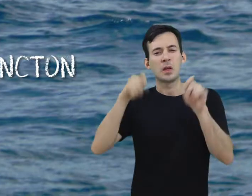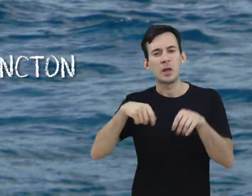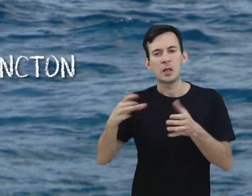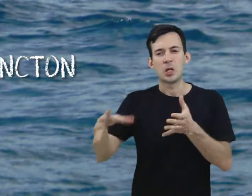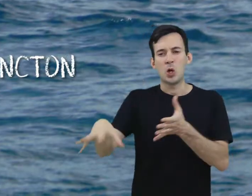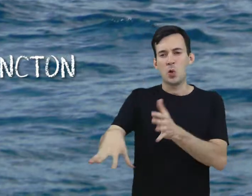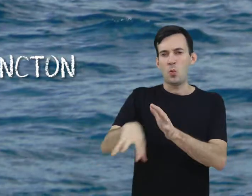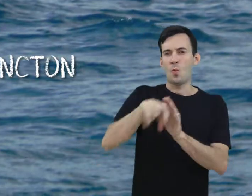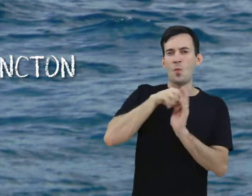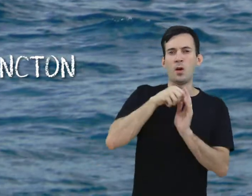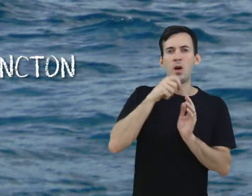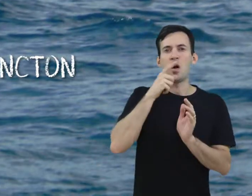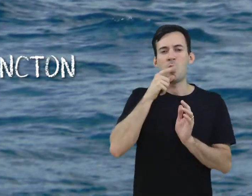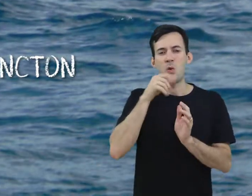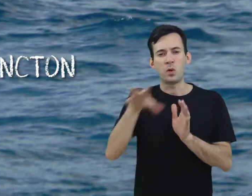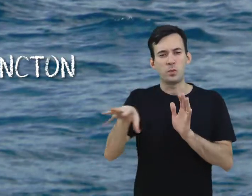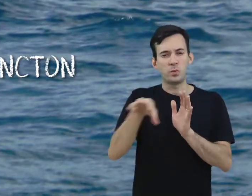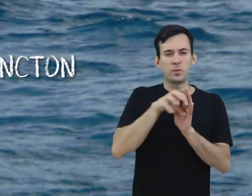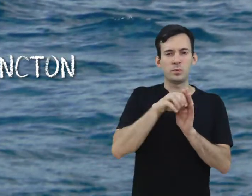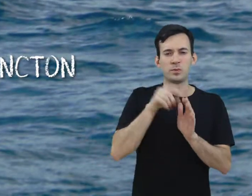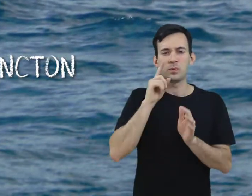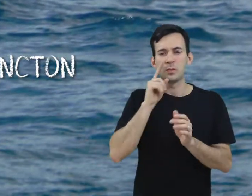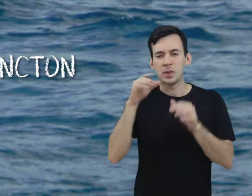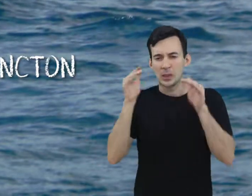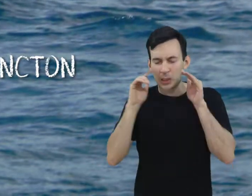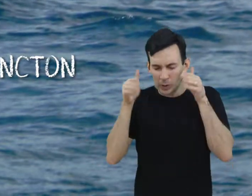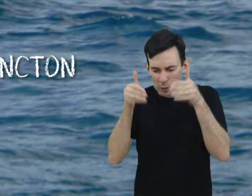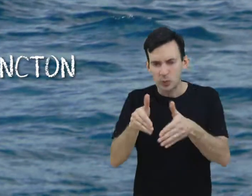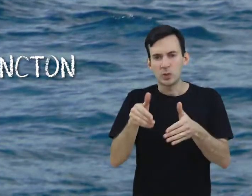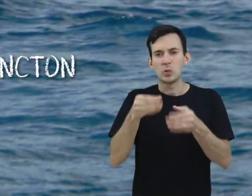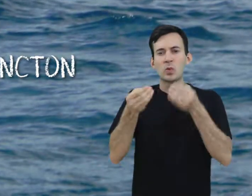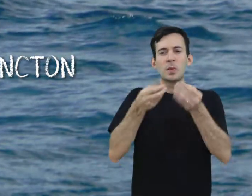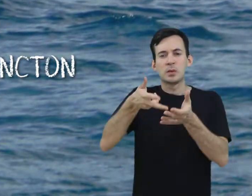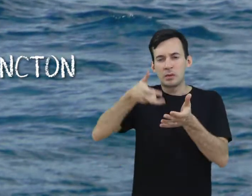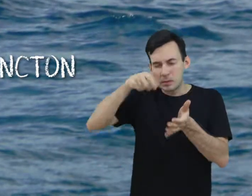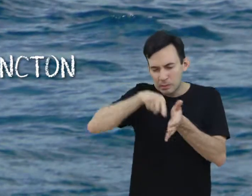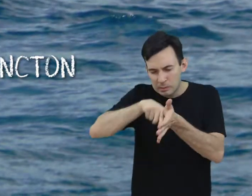of water and centralize a portion of the sample in a small volume of it